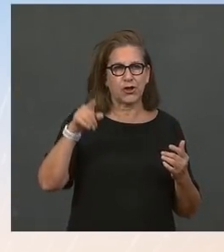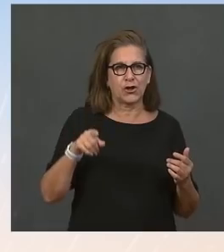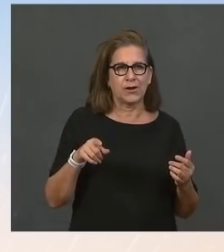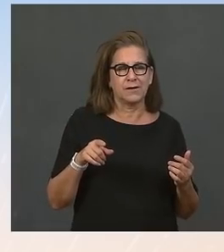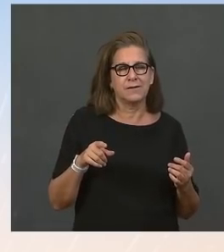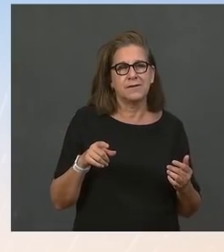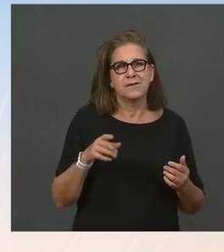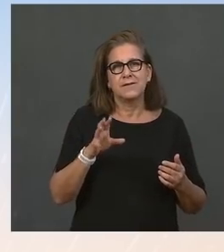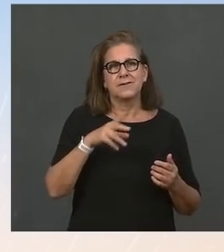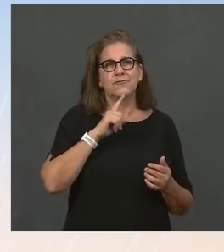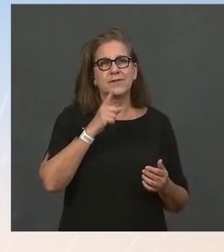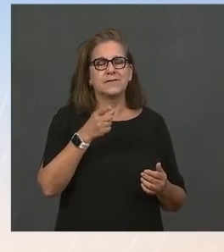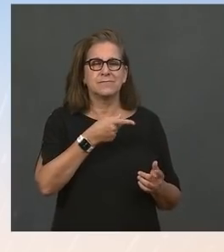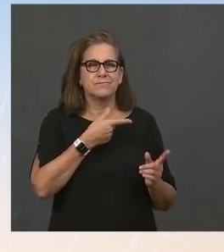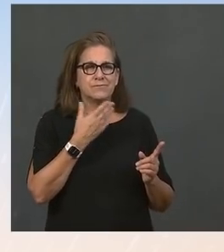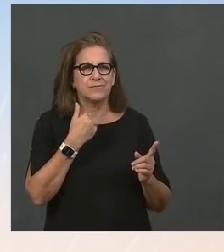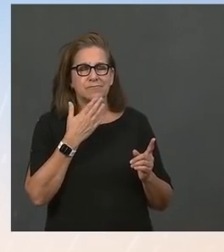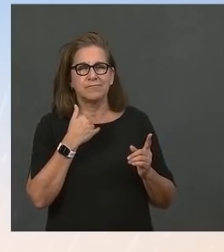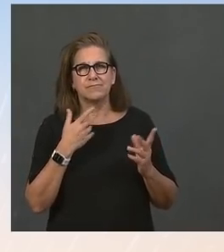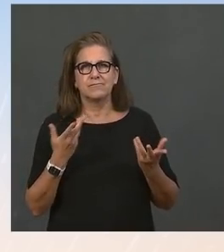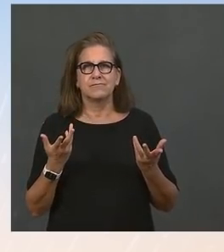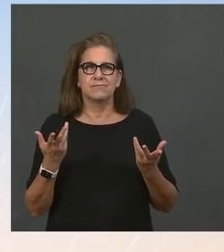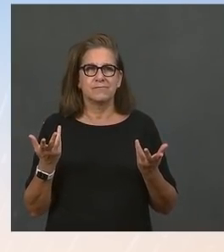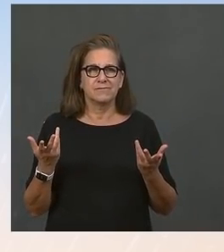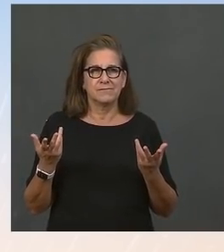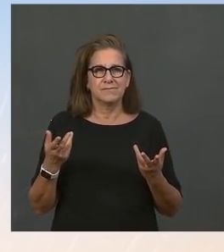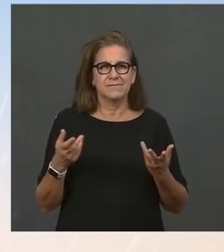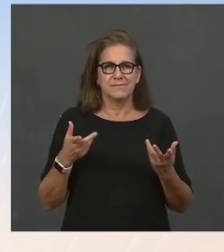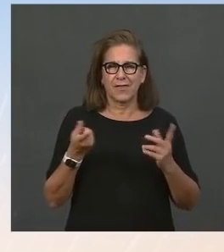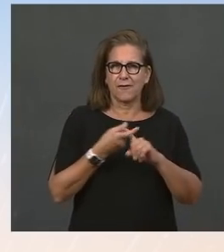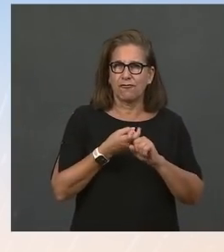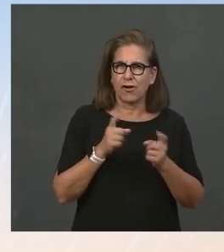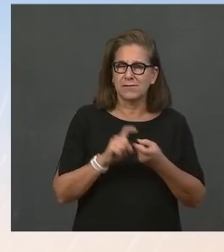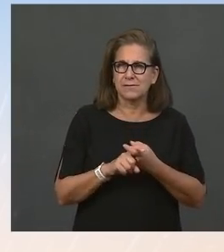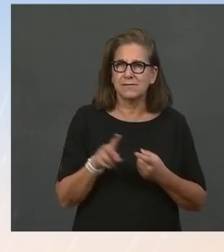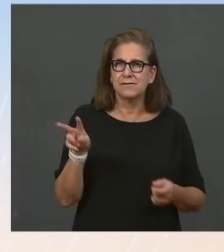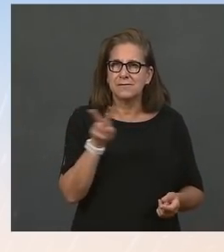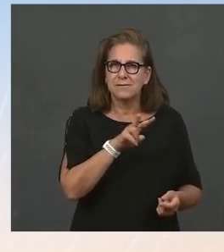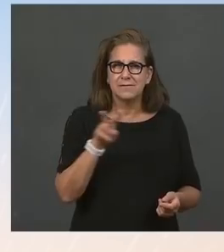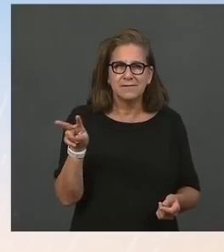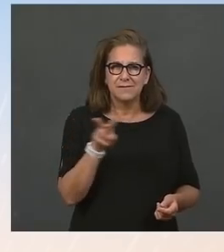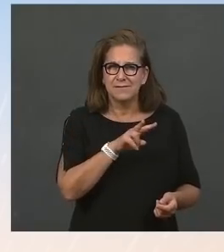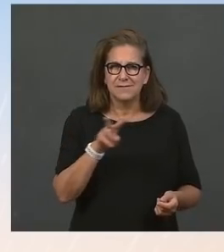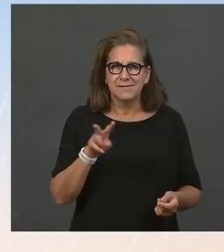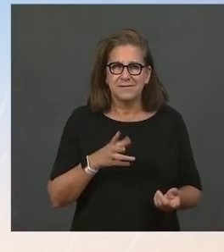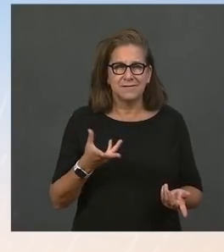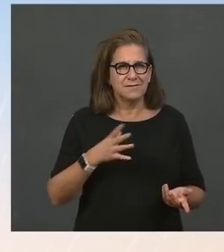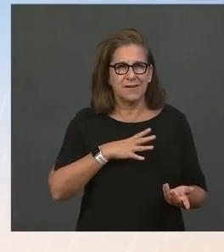He describes Senator Manchin as "a friend." He believes and continues to believe that he is negotiating